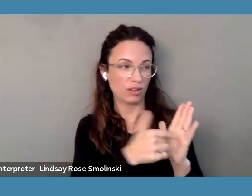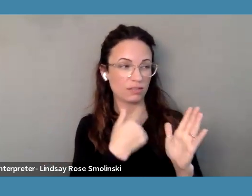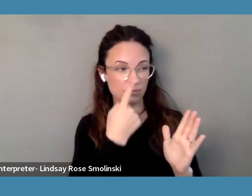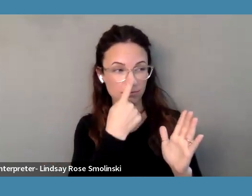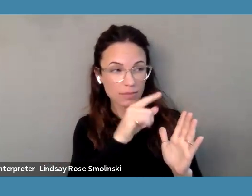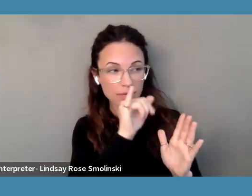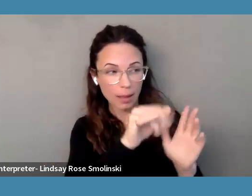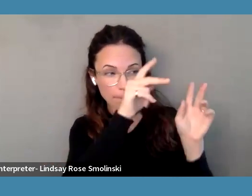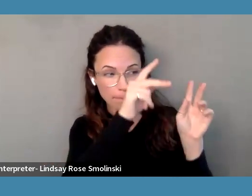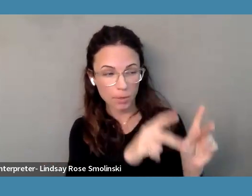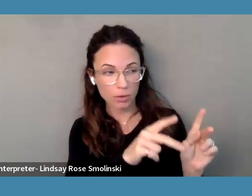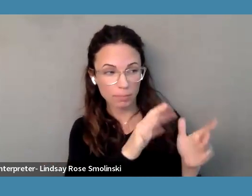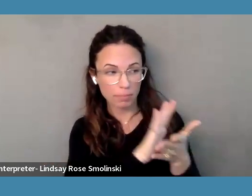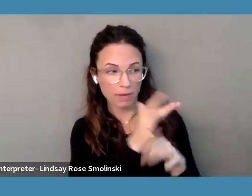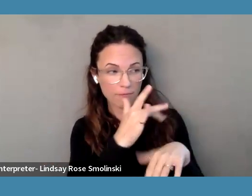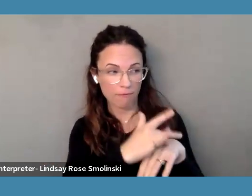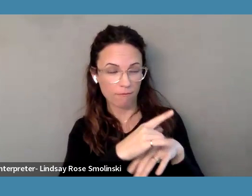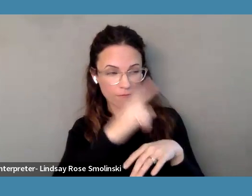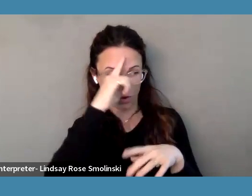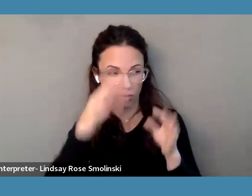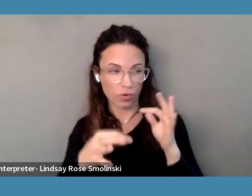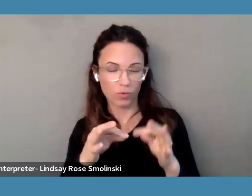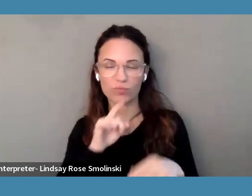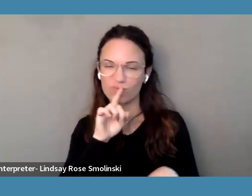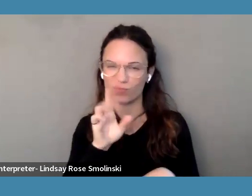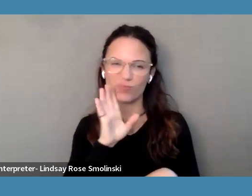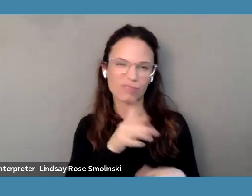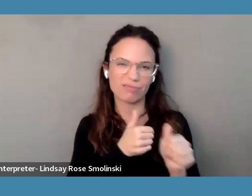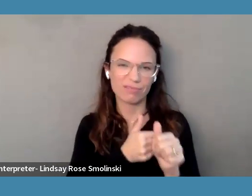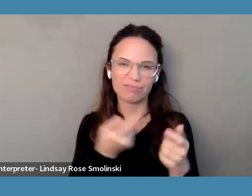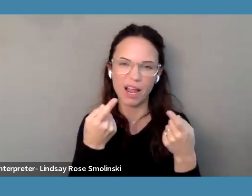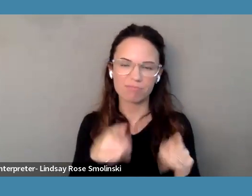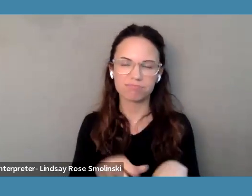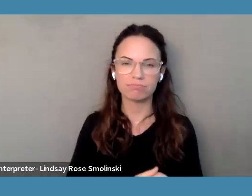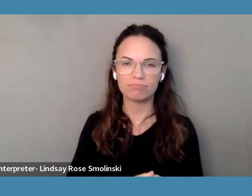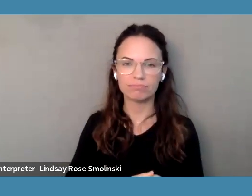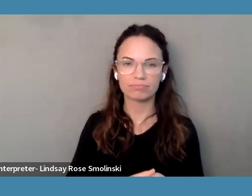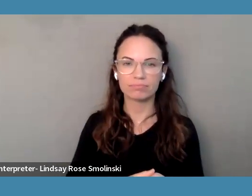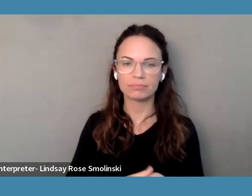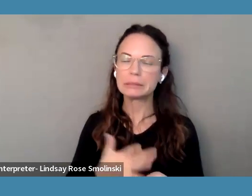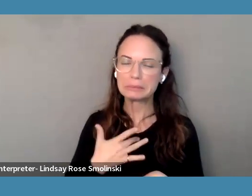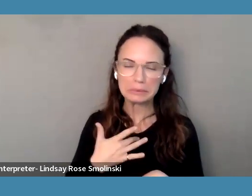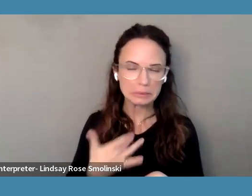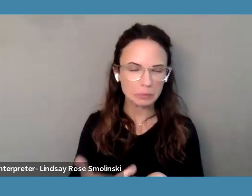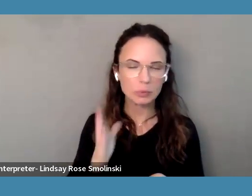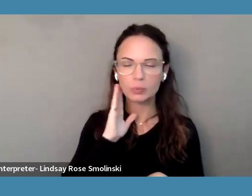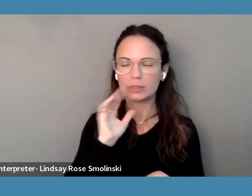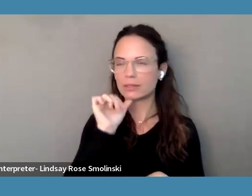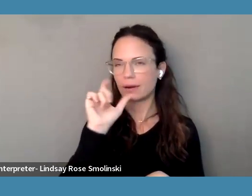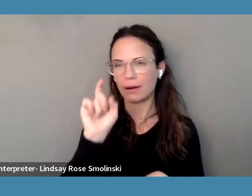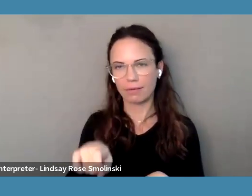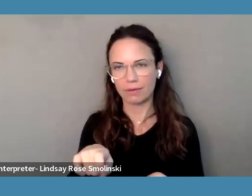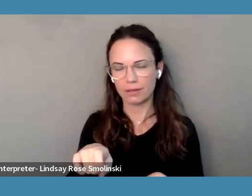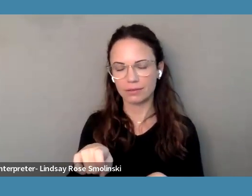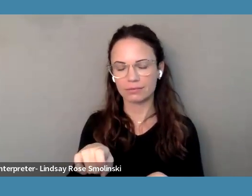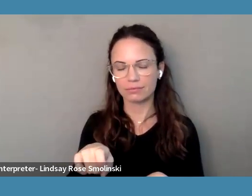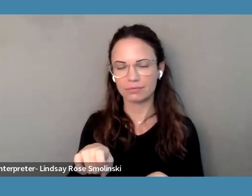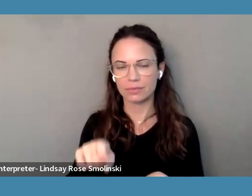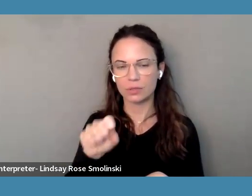for the fair hearing is all you really need. You normally will not have to subpoena them.